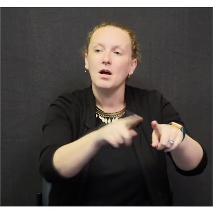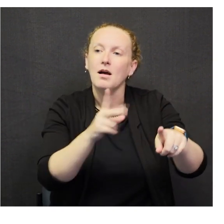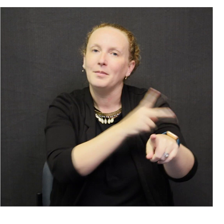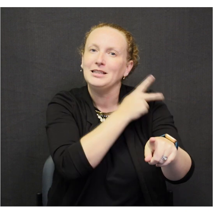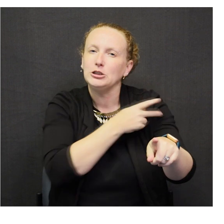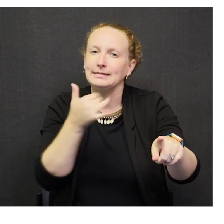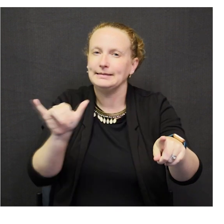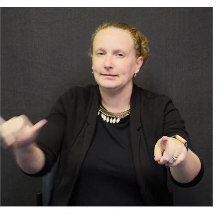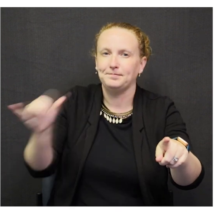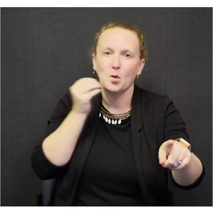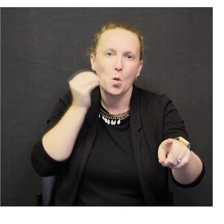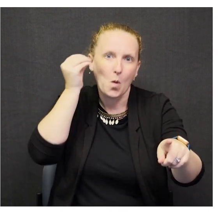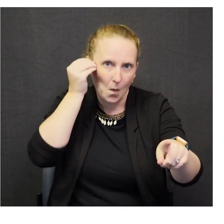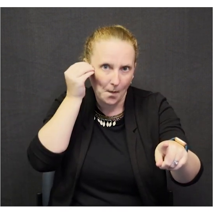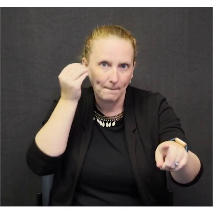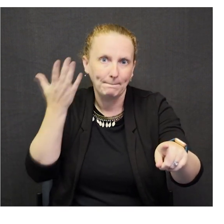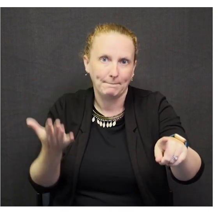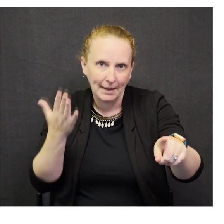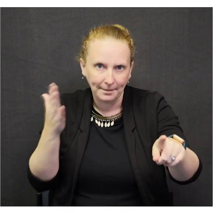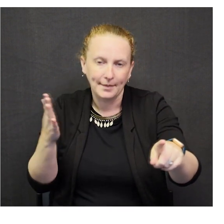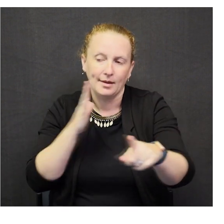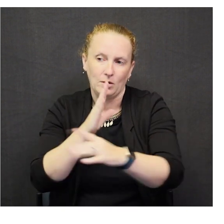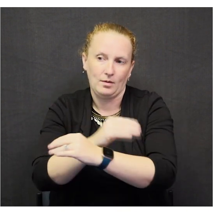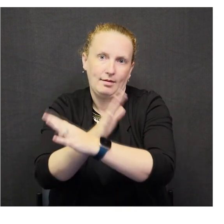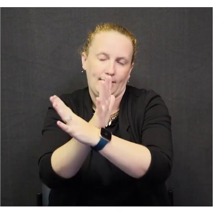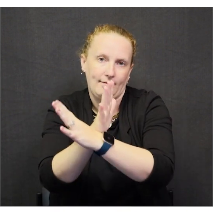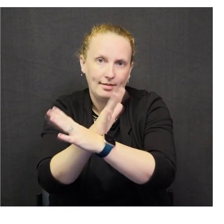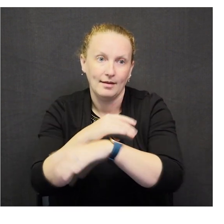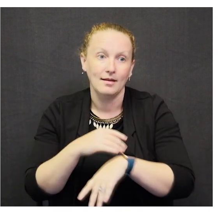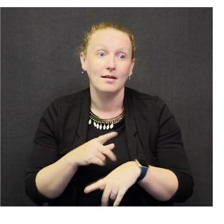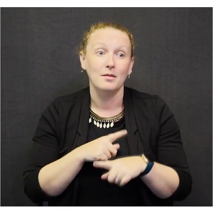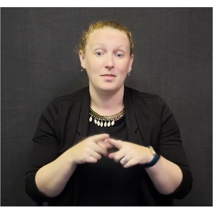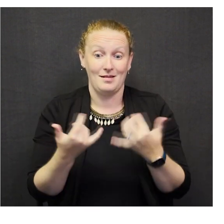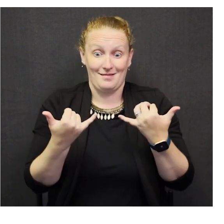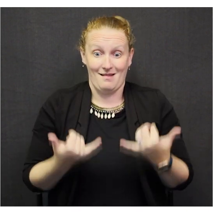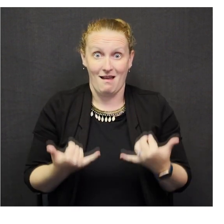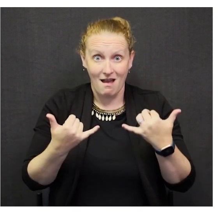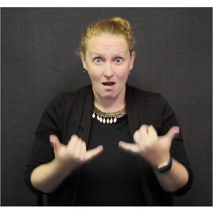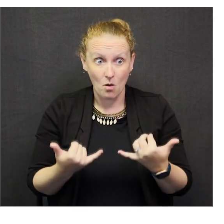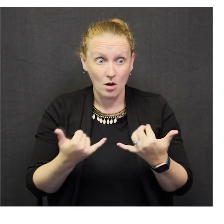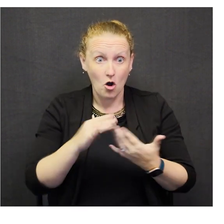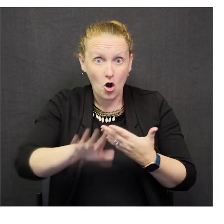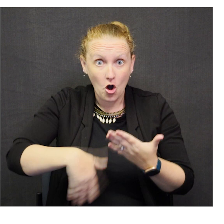space. But this idea of everyone is at home, and yet we are. Meeting has been a challenge,